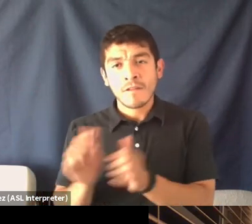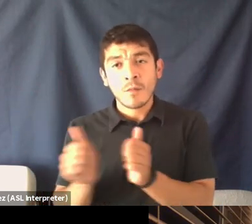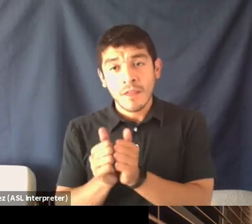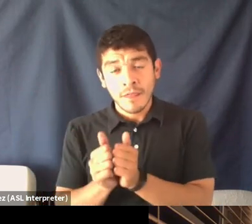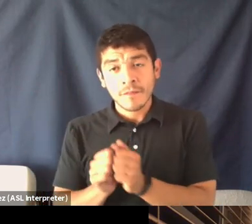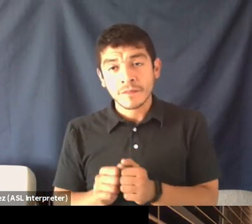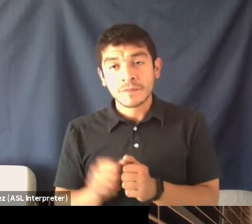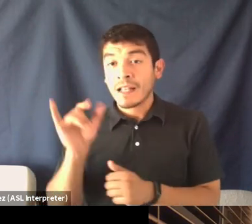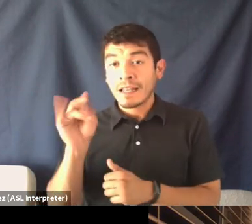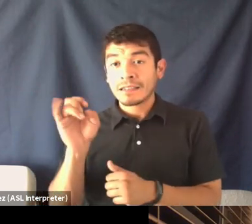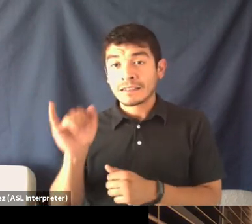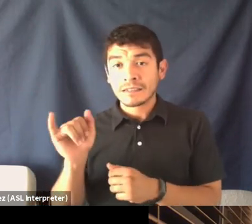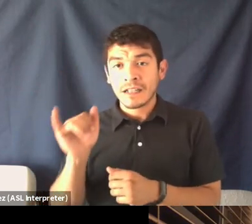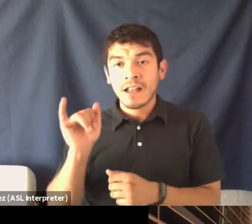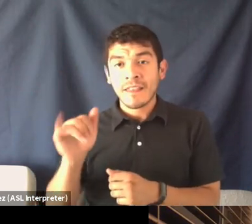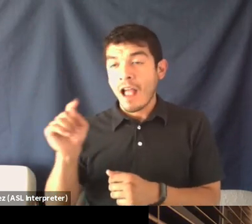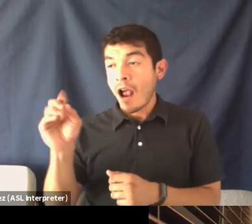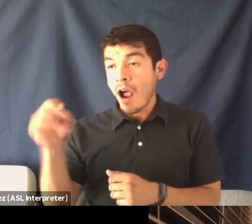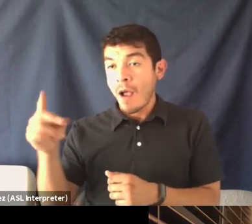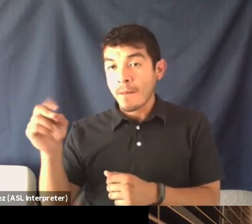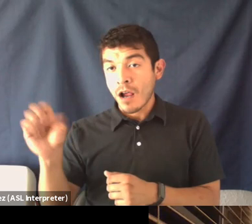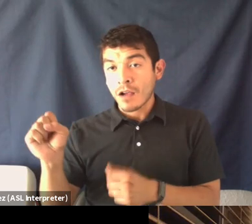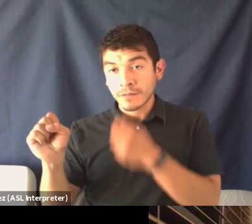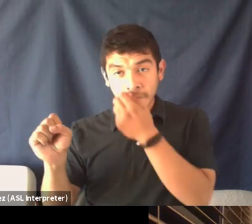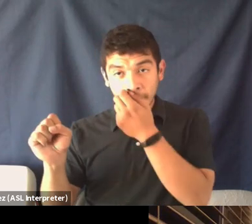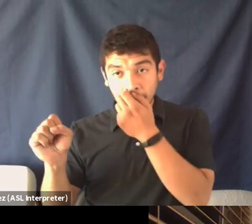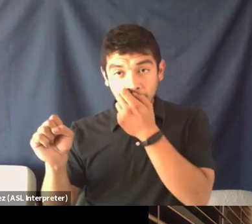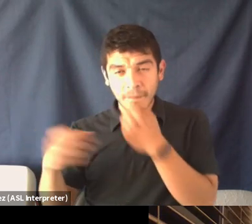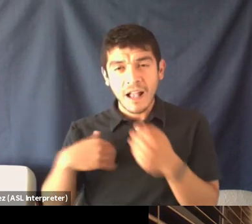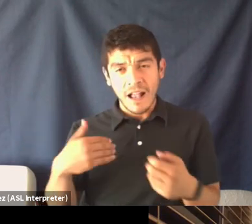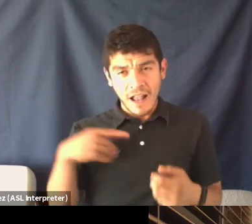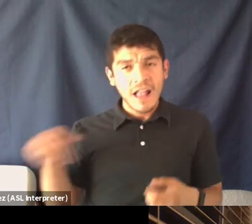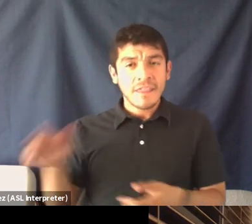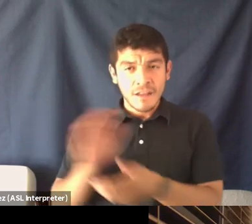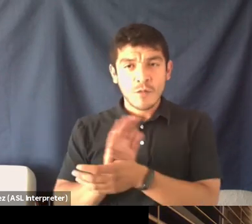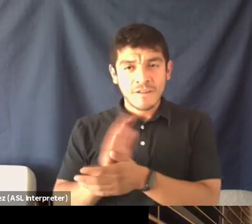Lindsay at the Op-Docs. Yeah, I had this film previously started off as a short